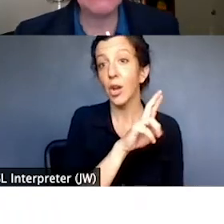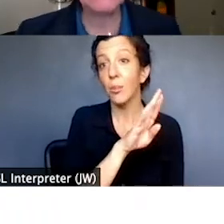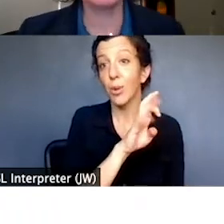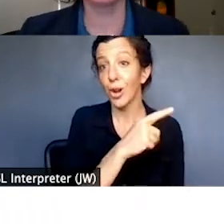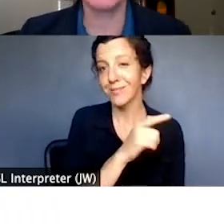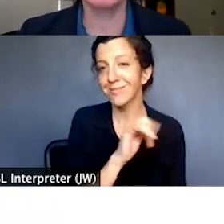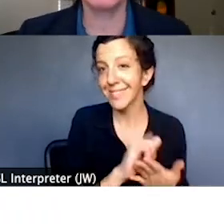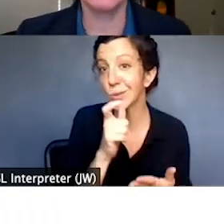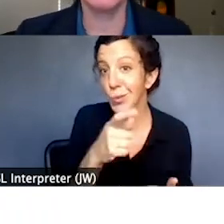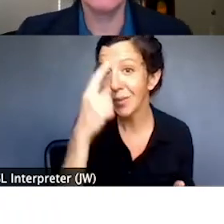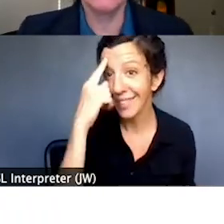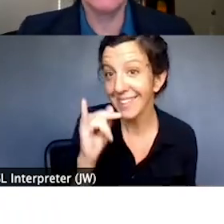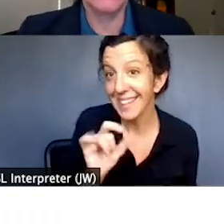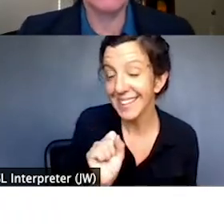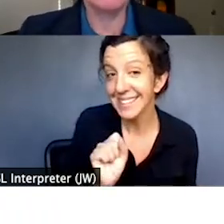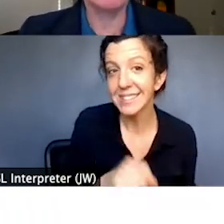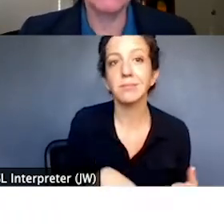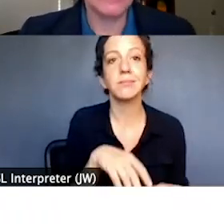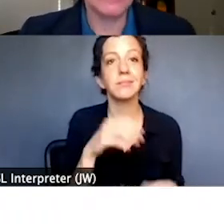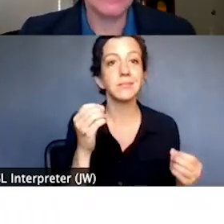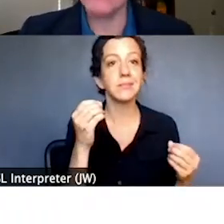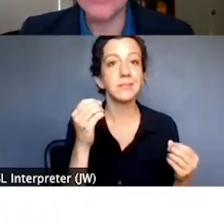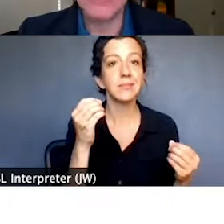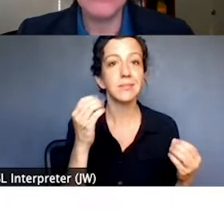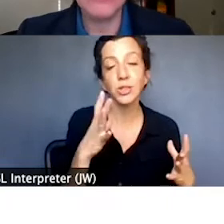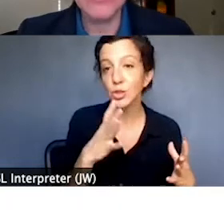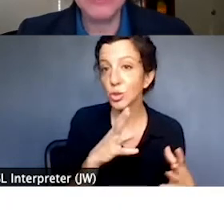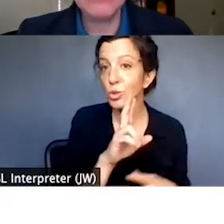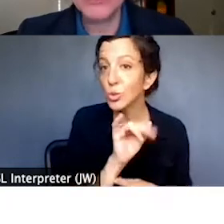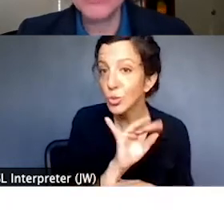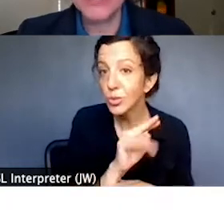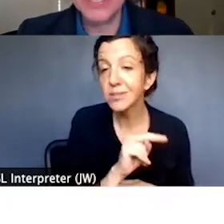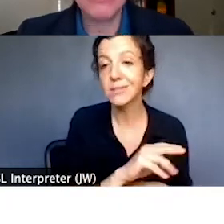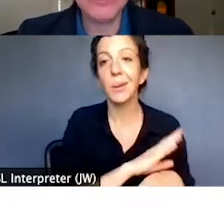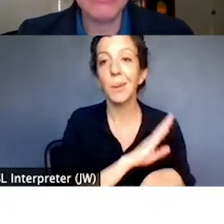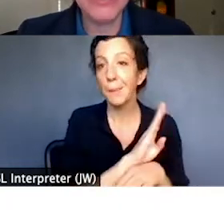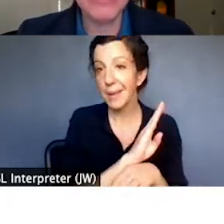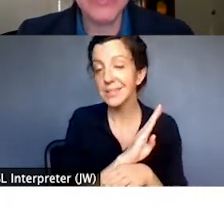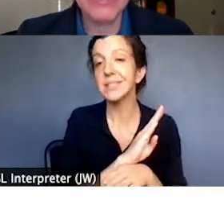That means you'll end up seeing ads for both sides on this one, which isn't the case with some of these.